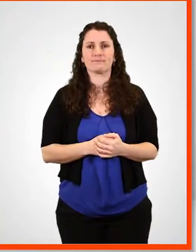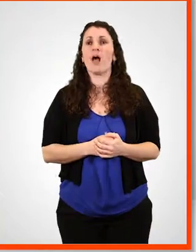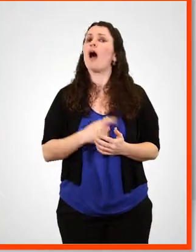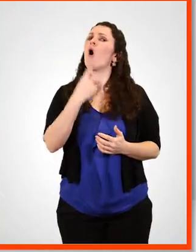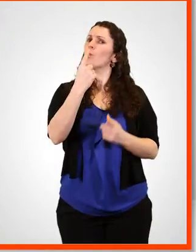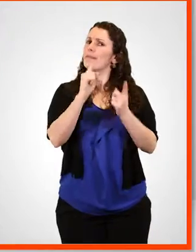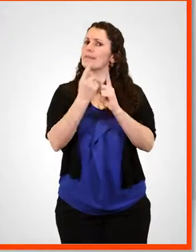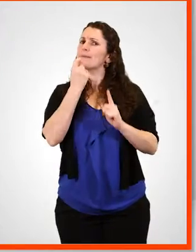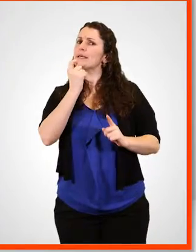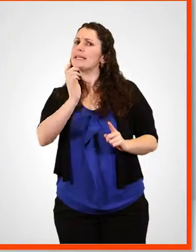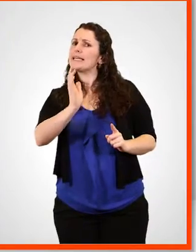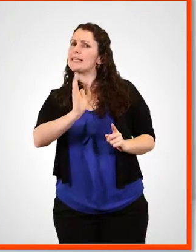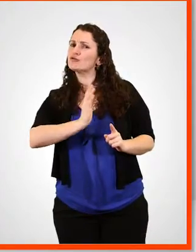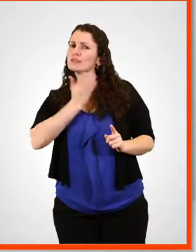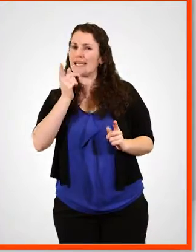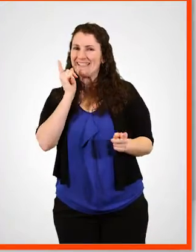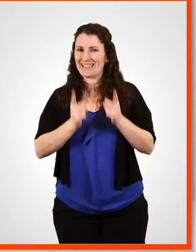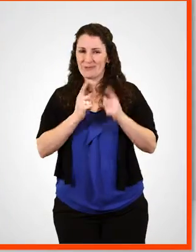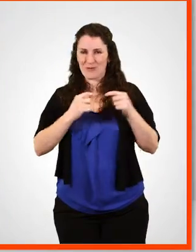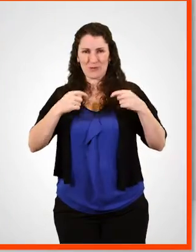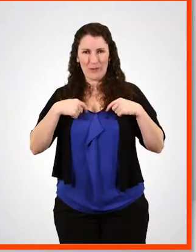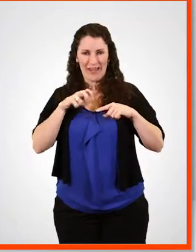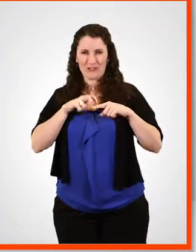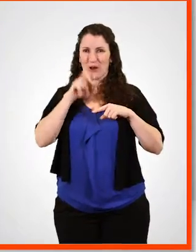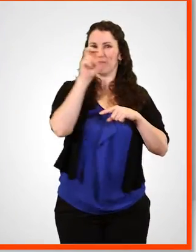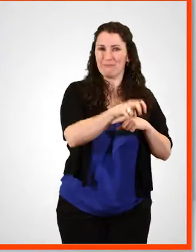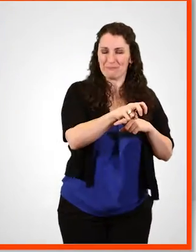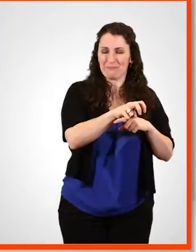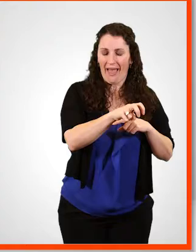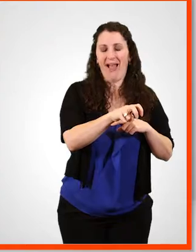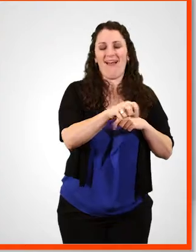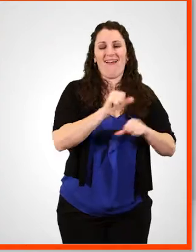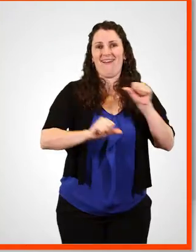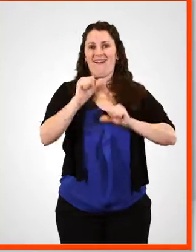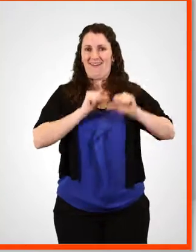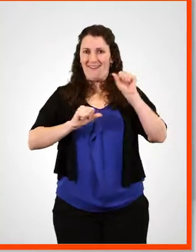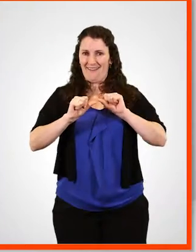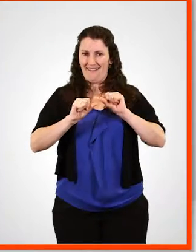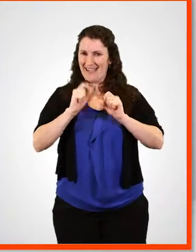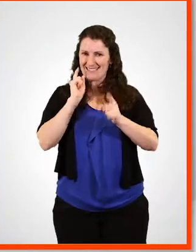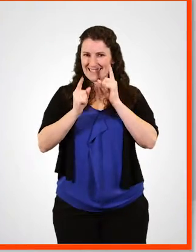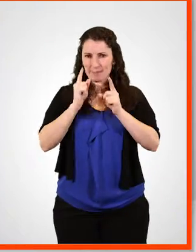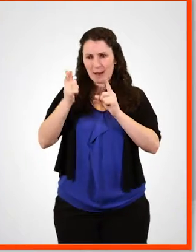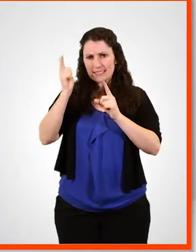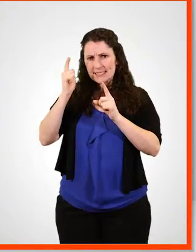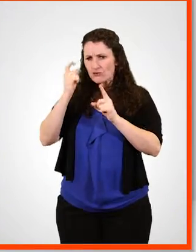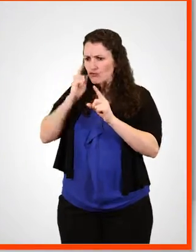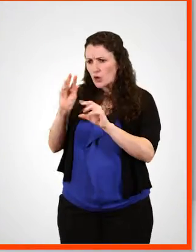is sometimes we have a cart before horse situation, particularly with deaf kids. We see teachers working on trying to teach phonics